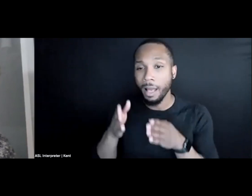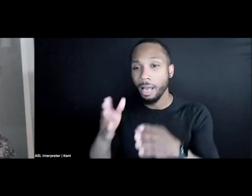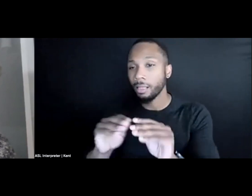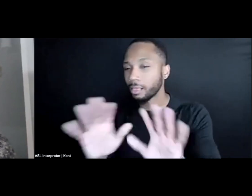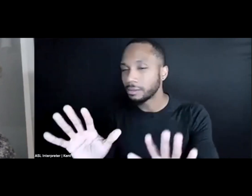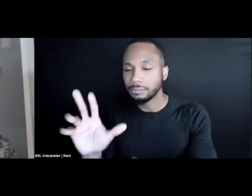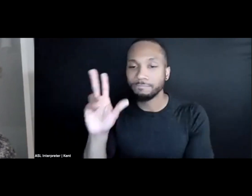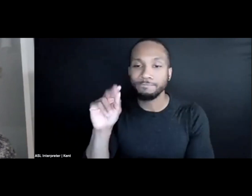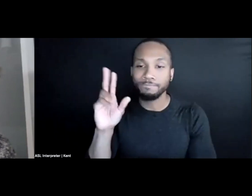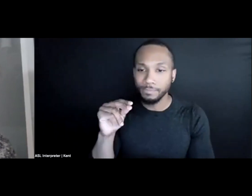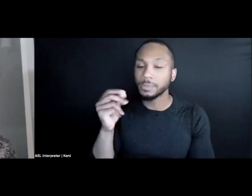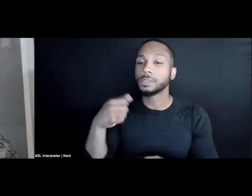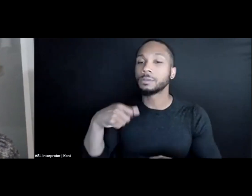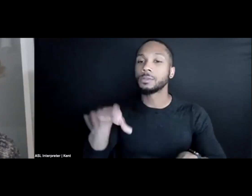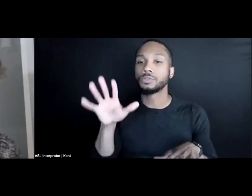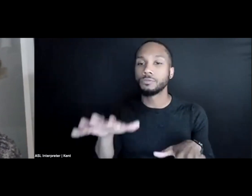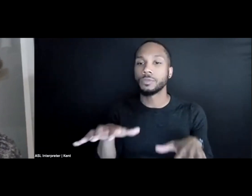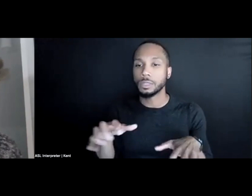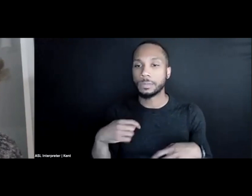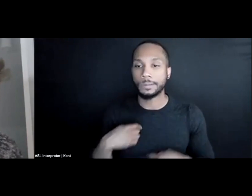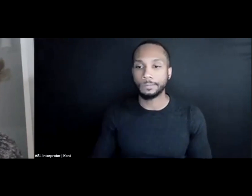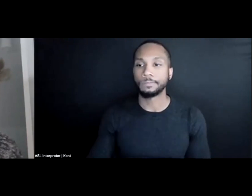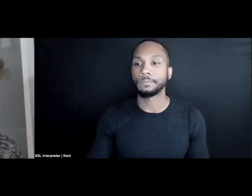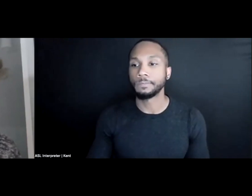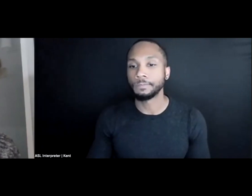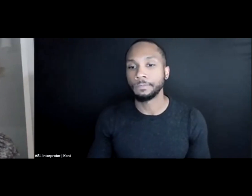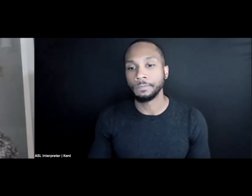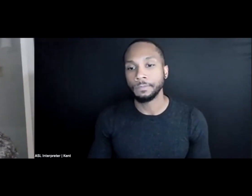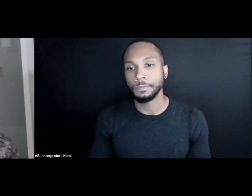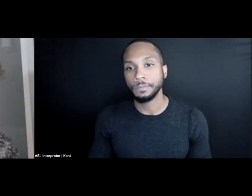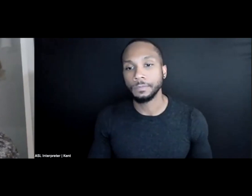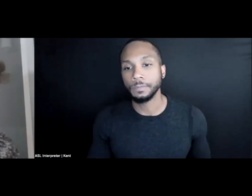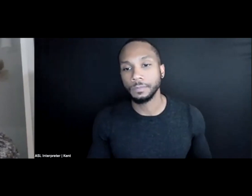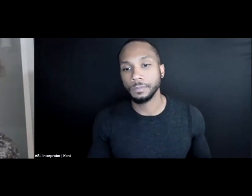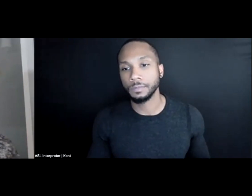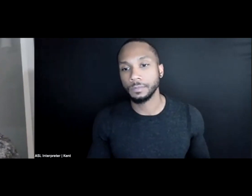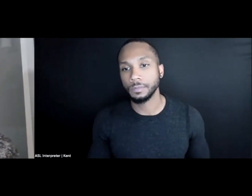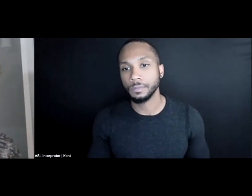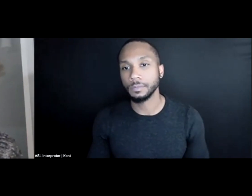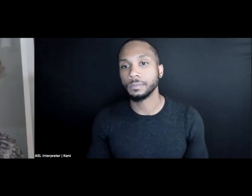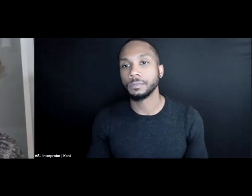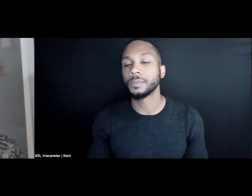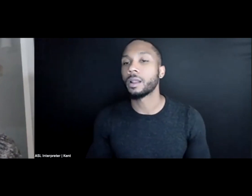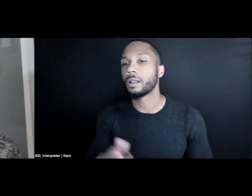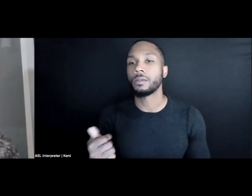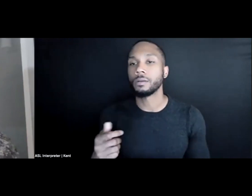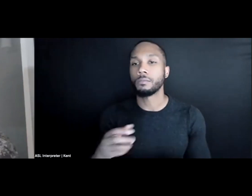And submission freezes me…